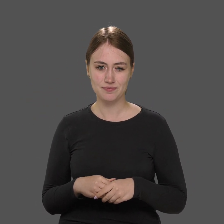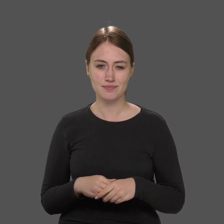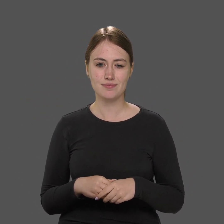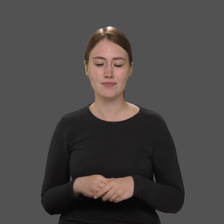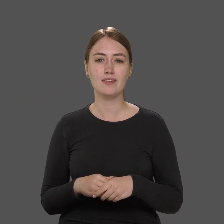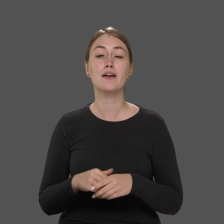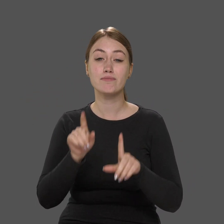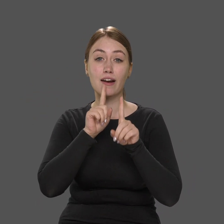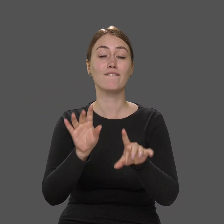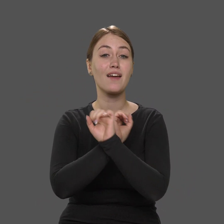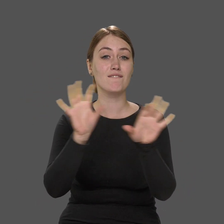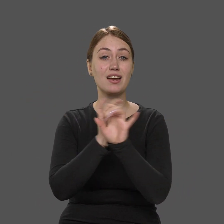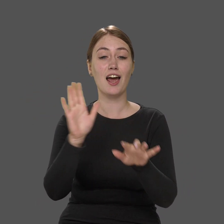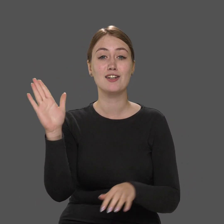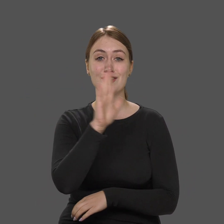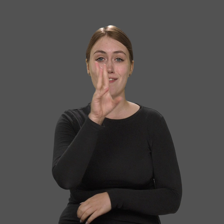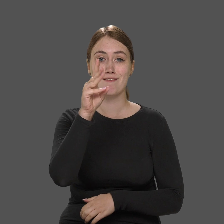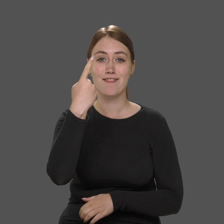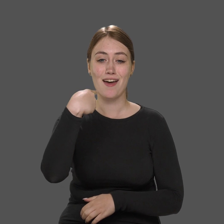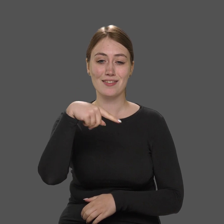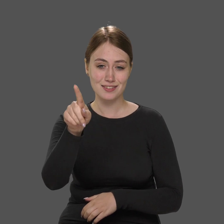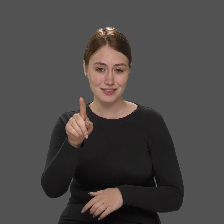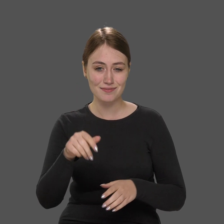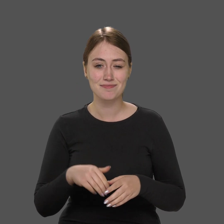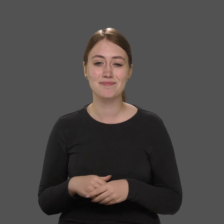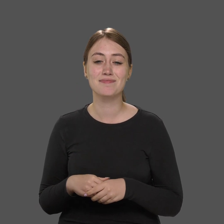As explained by Dr. Szwed,